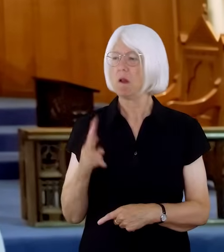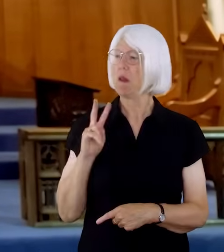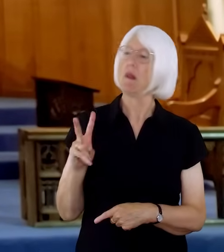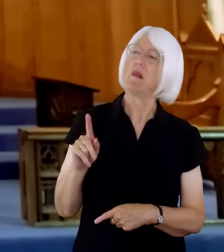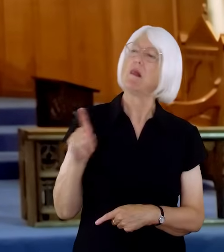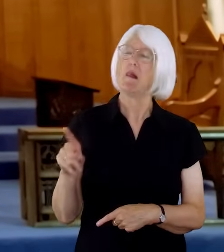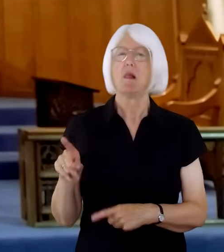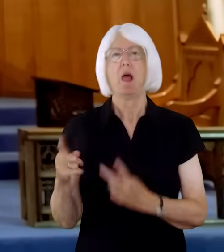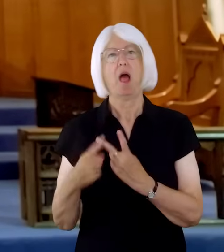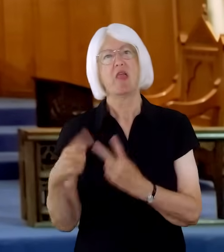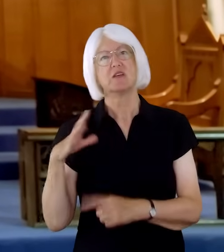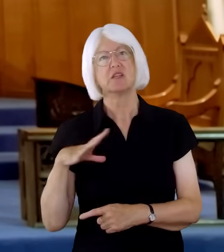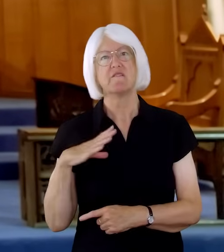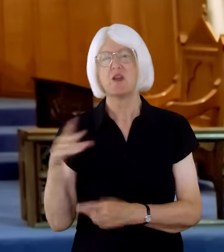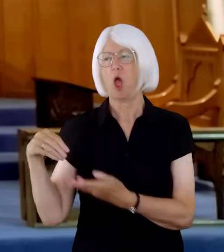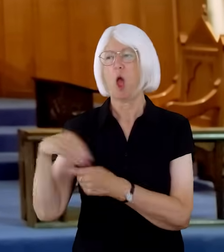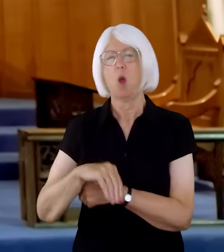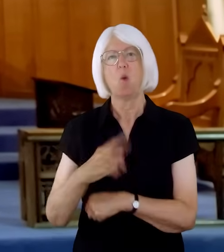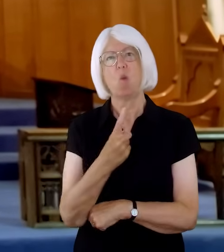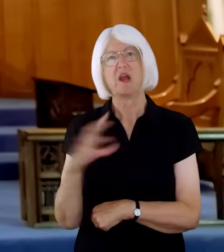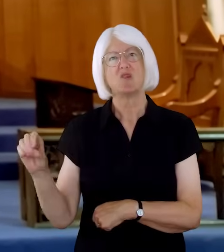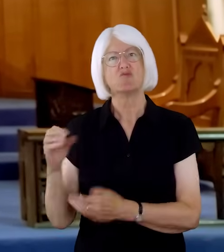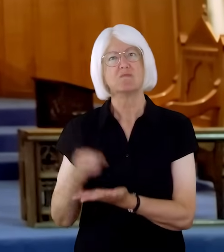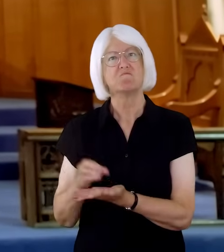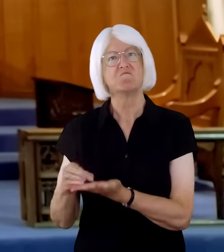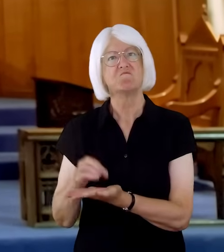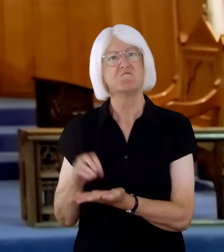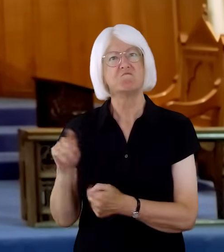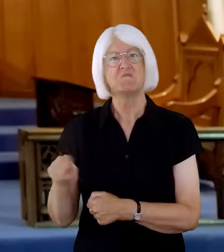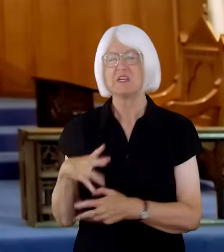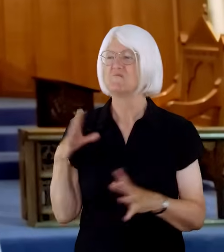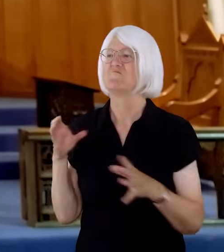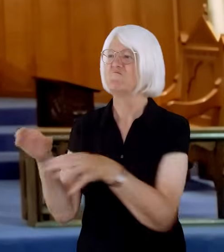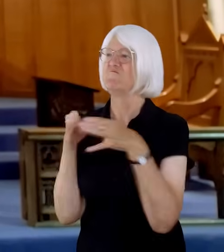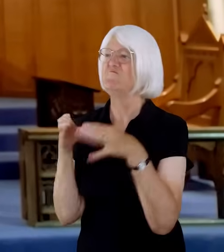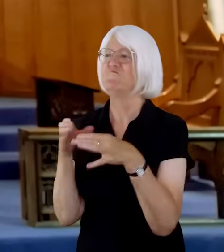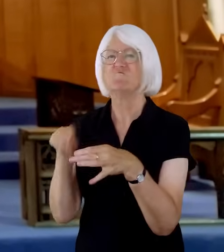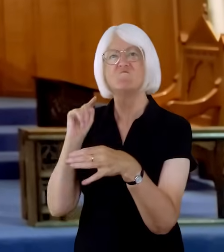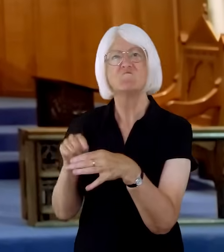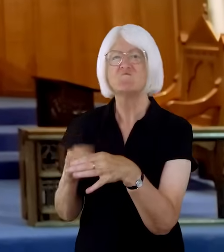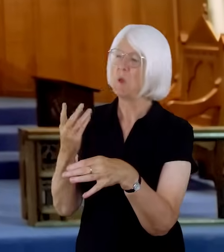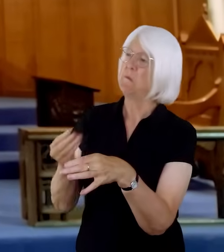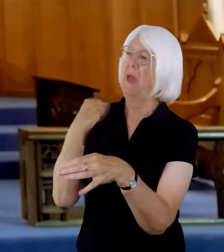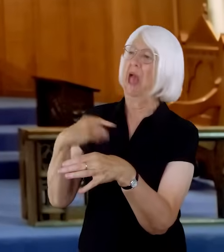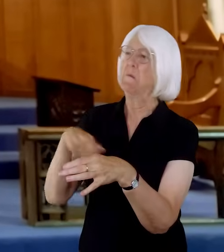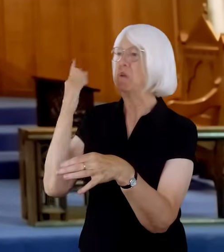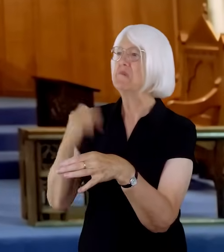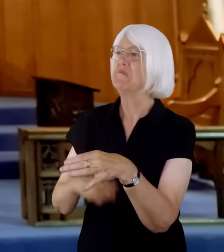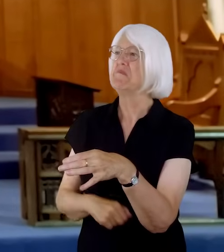of his fellow slaves who owed him a hundred denari and he seized him by the throat and said, pay what you owe.